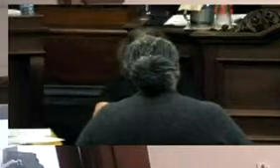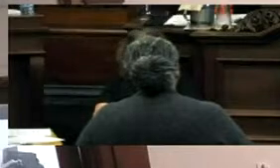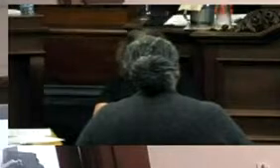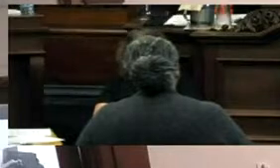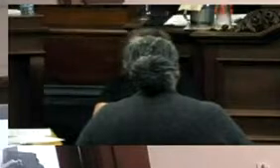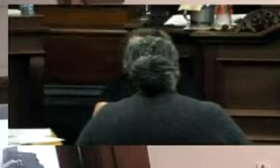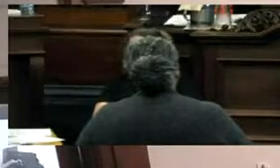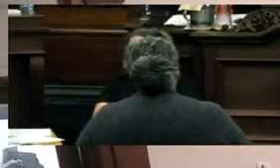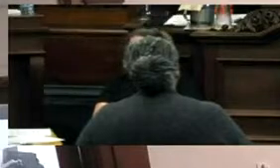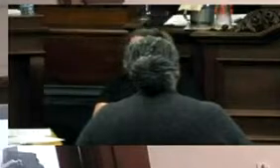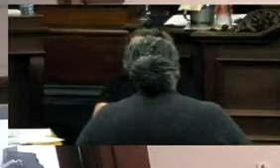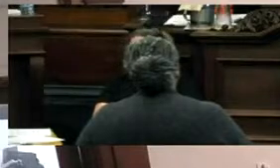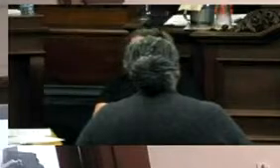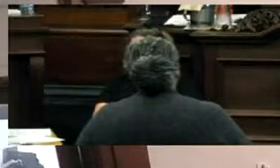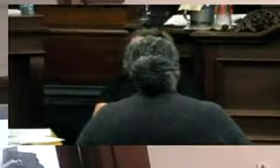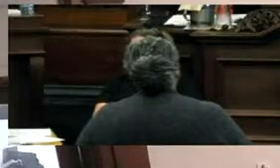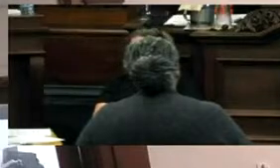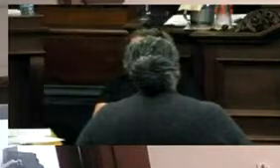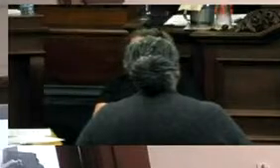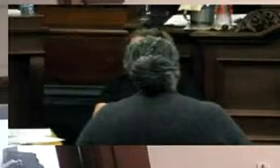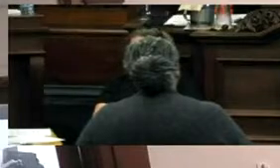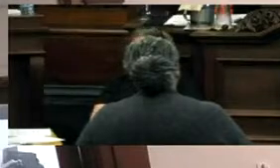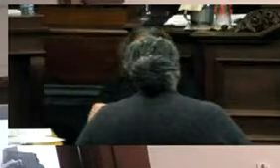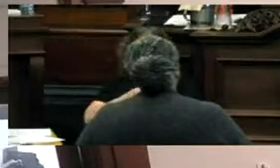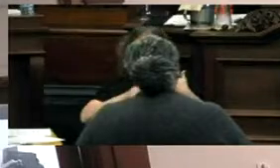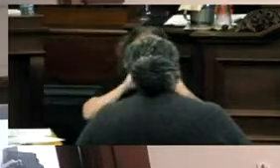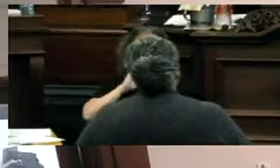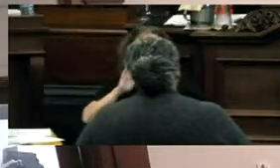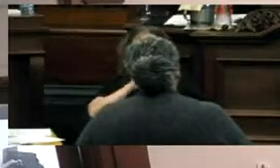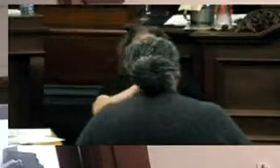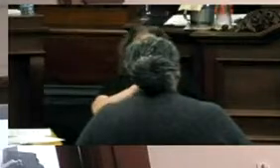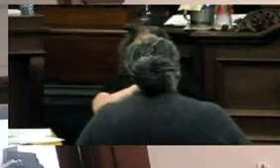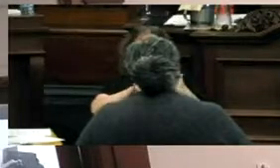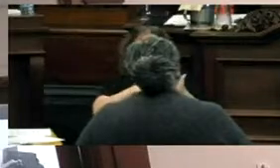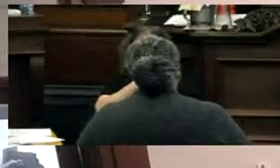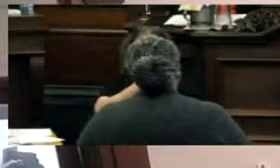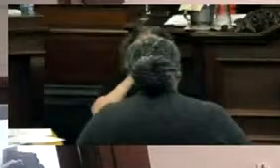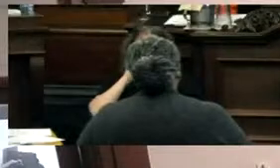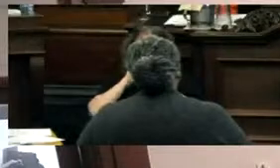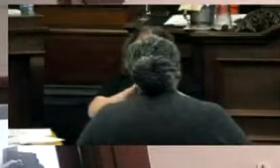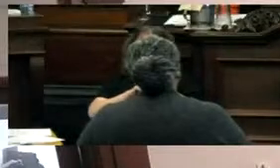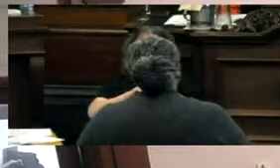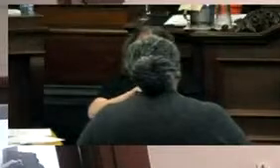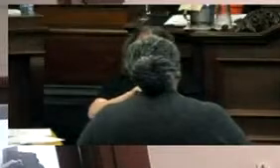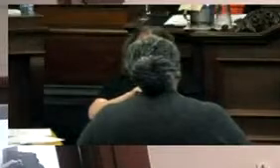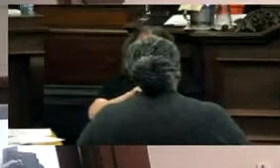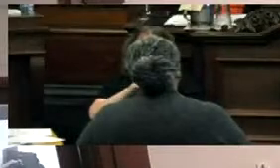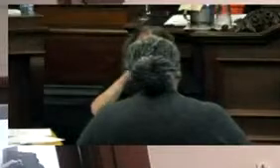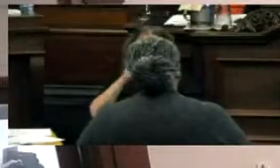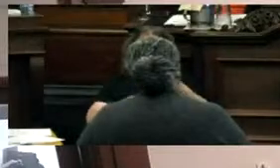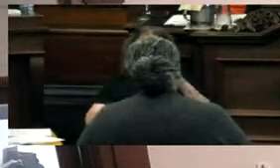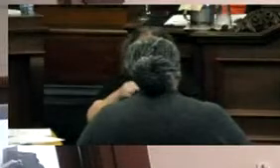to this upcoming lawsuit. So